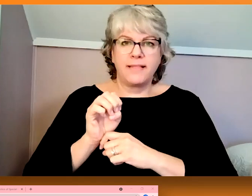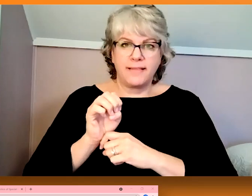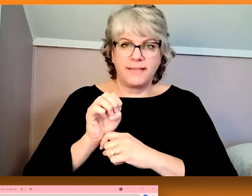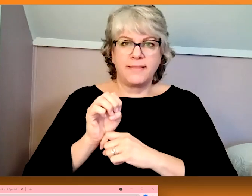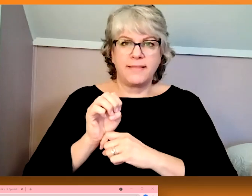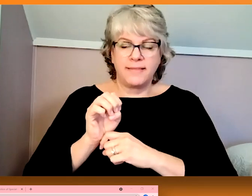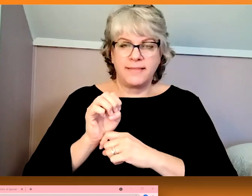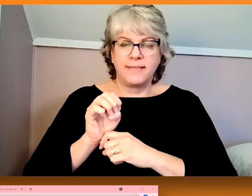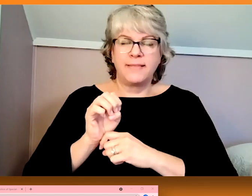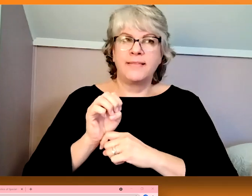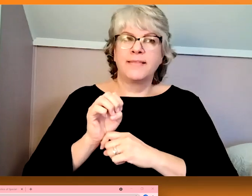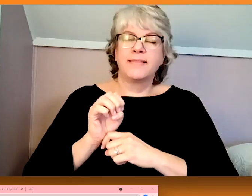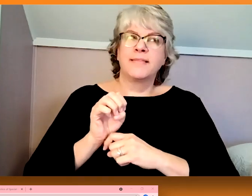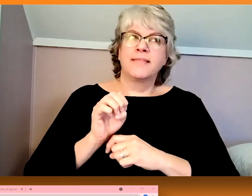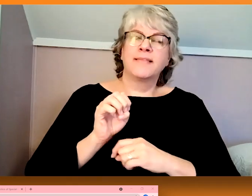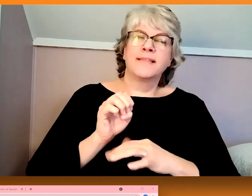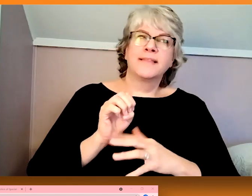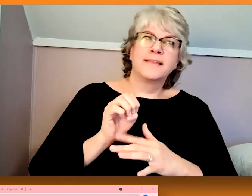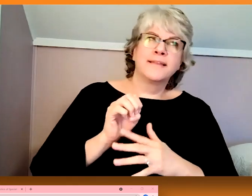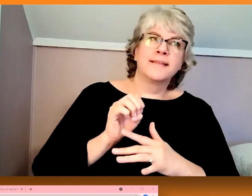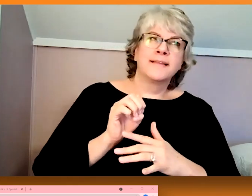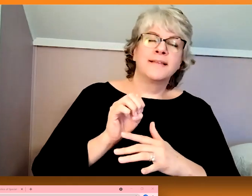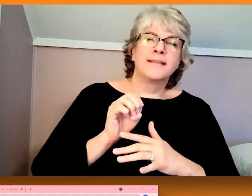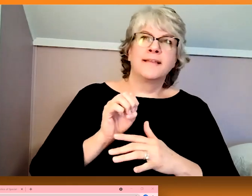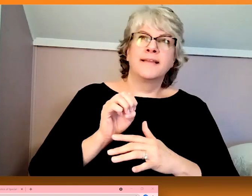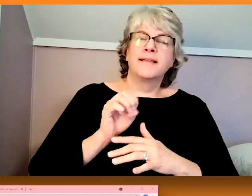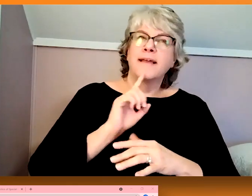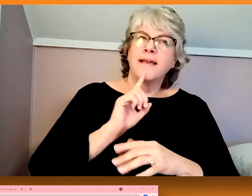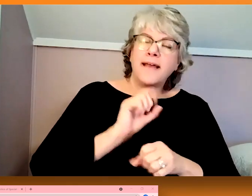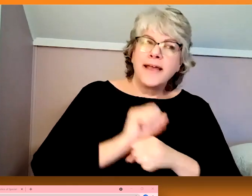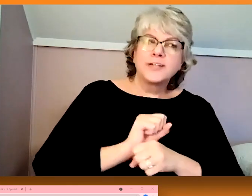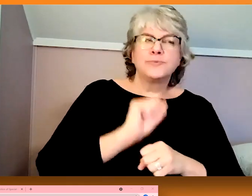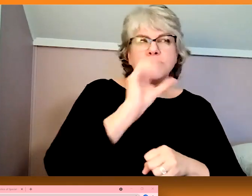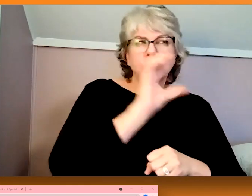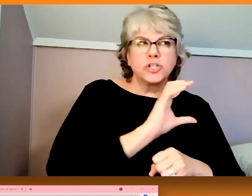I'm not sure about the actual searches. I think maybe I could.